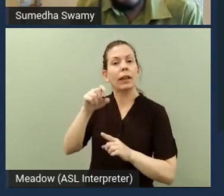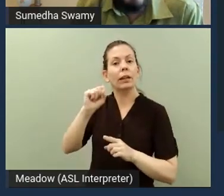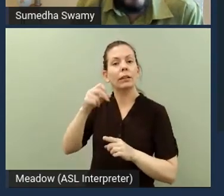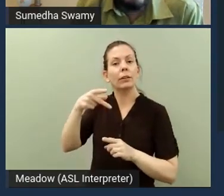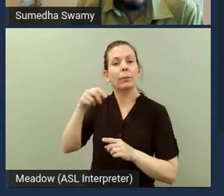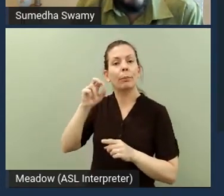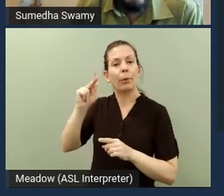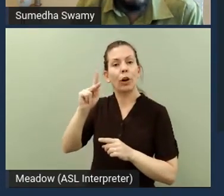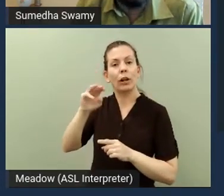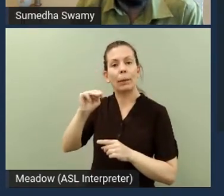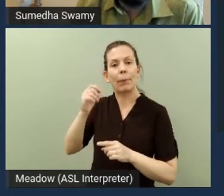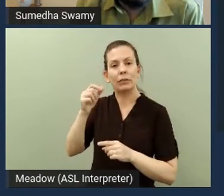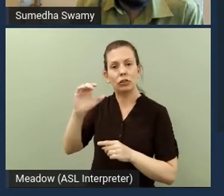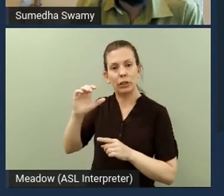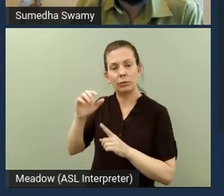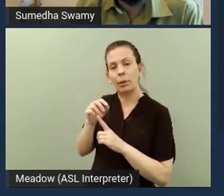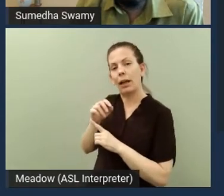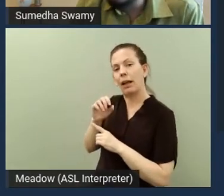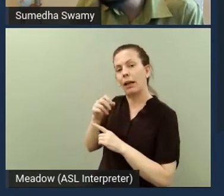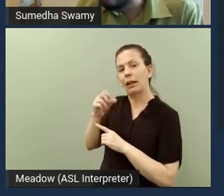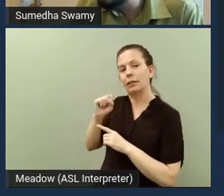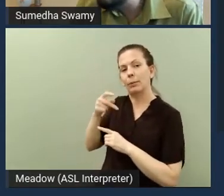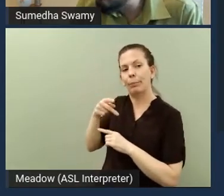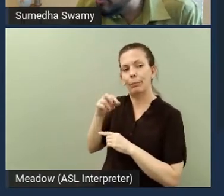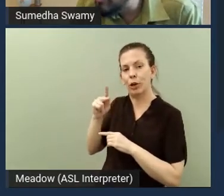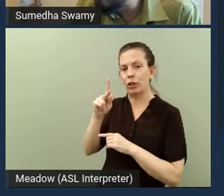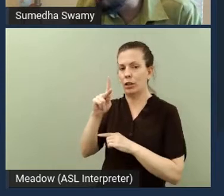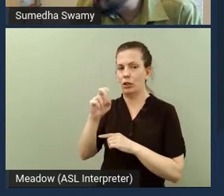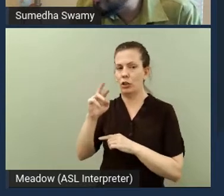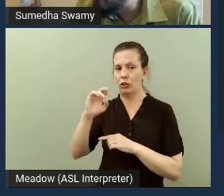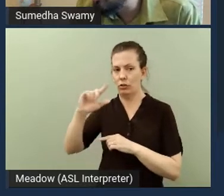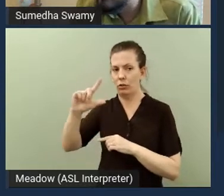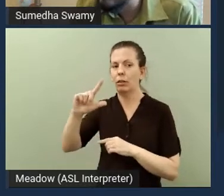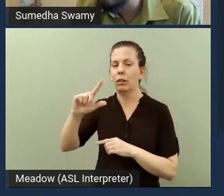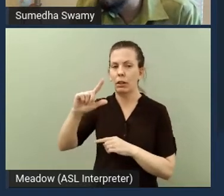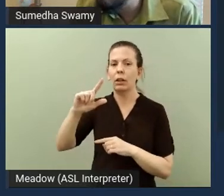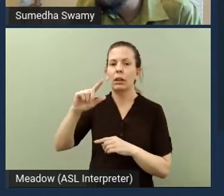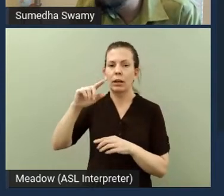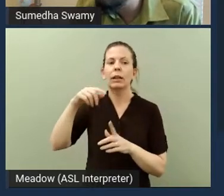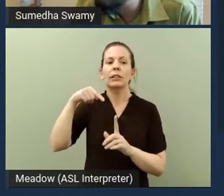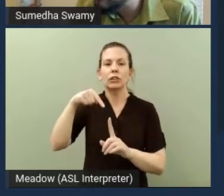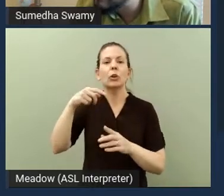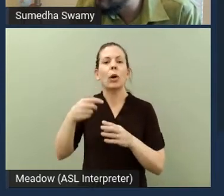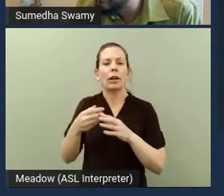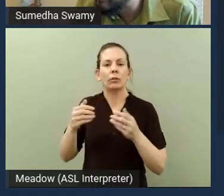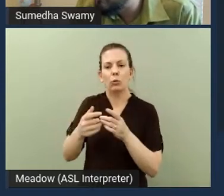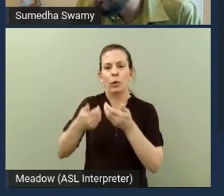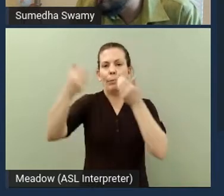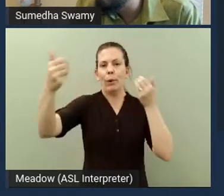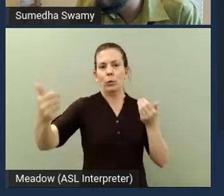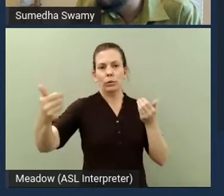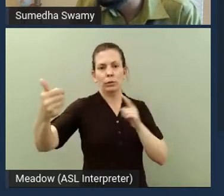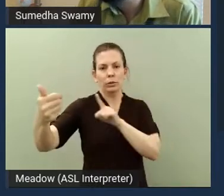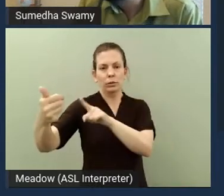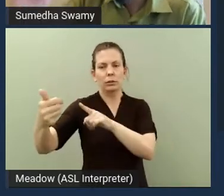by Spark Kernel is actually learning on the remote cluster. Remember we first connected to the EMR cluster